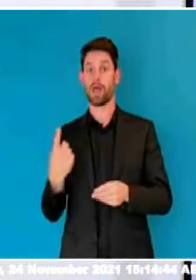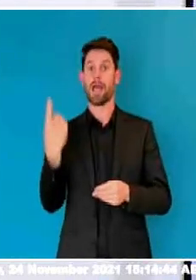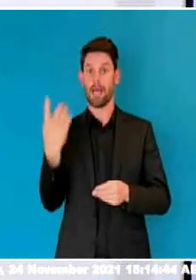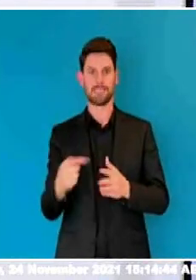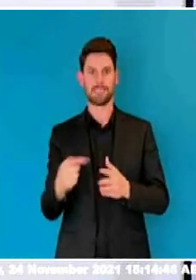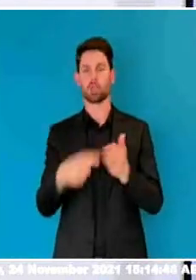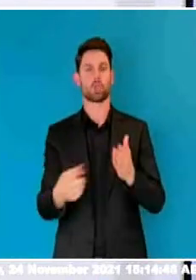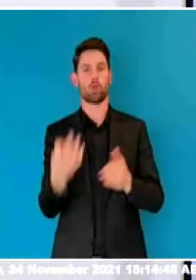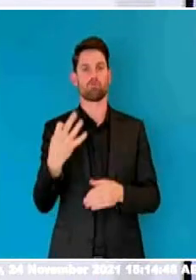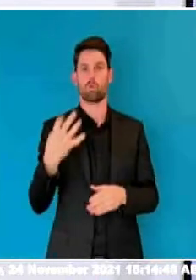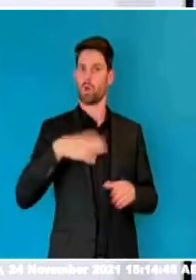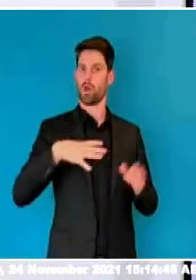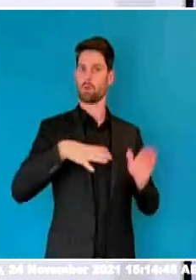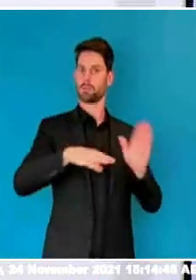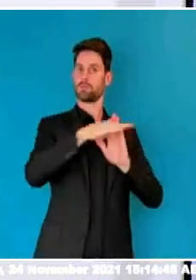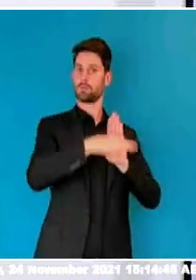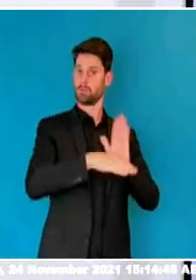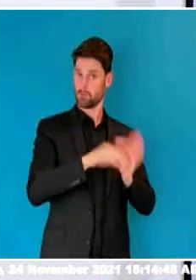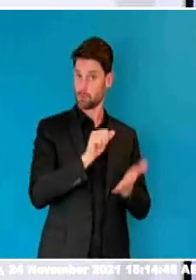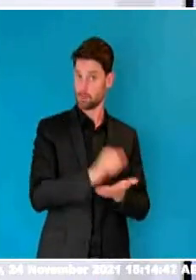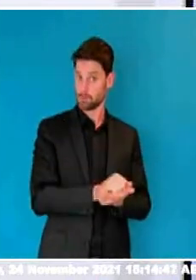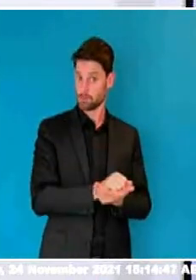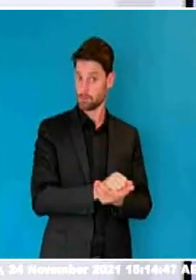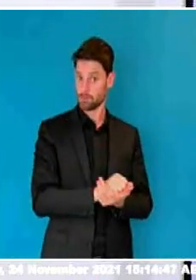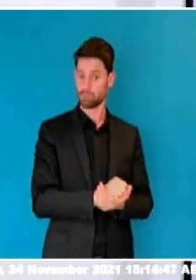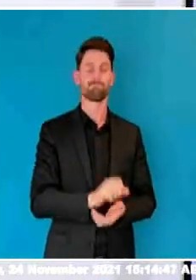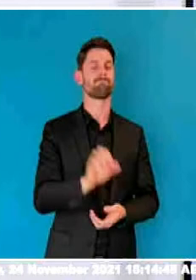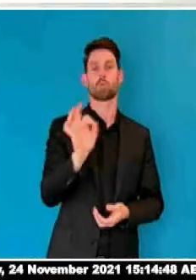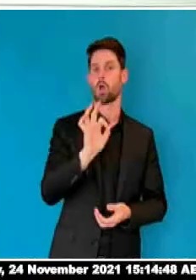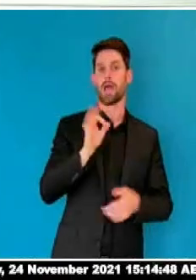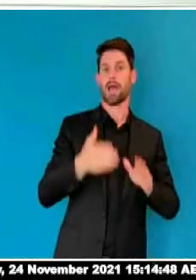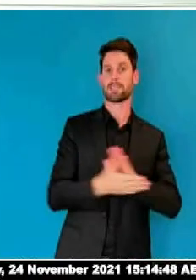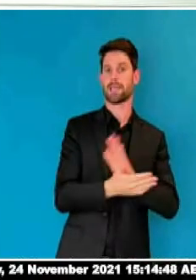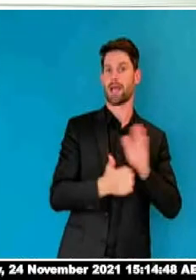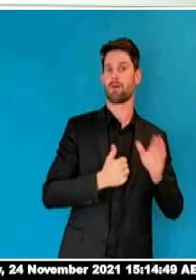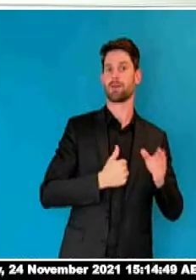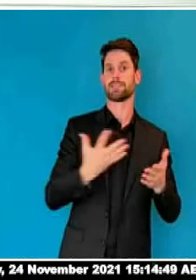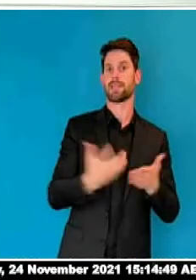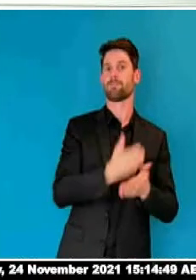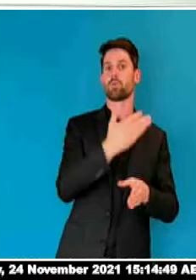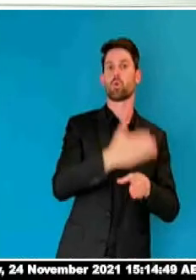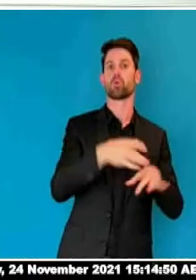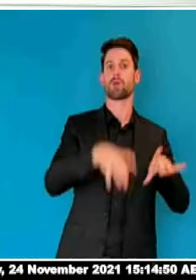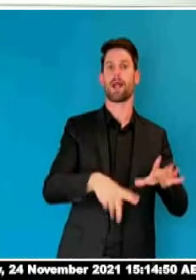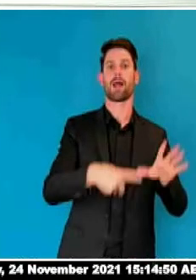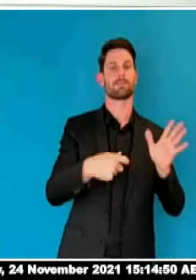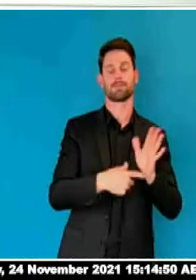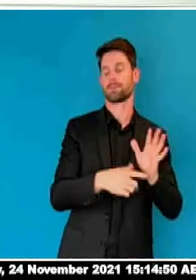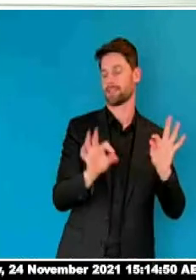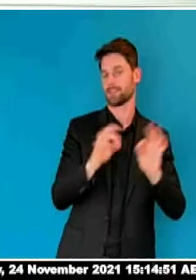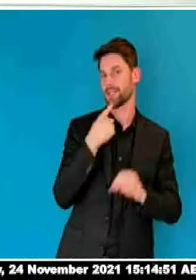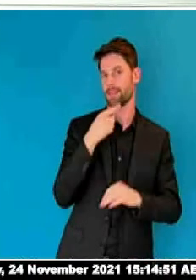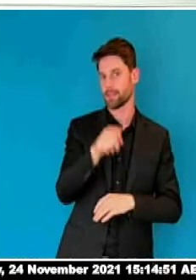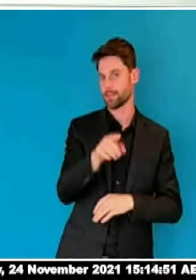No, there is no requirement under the Safe Work Australia Act for that to occur, for that to be the case.